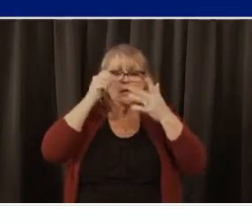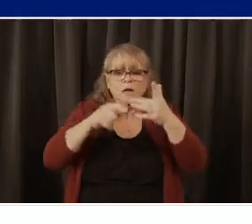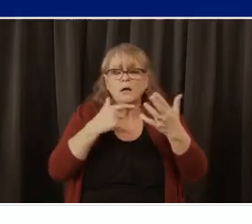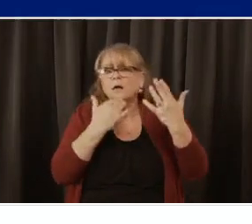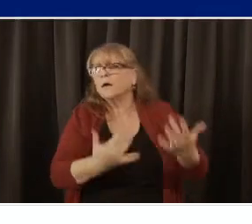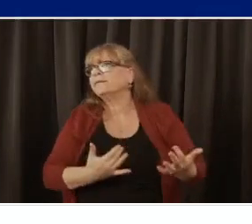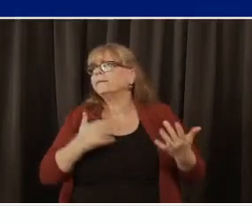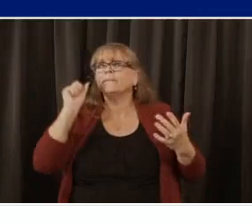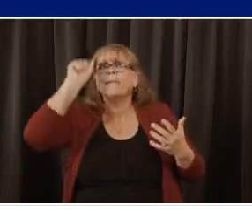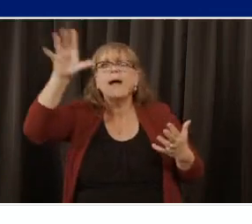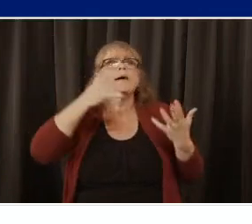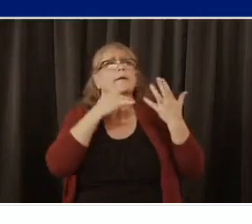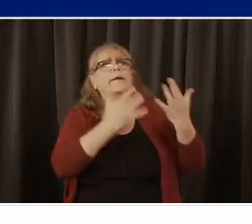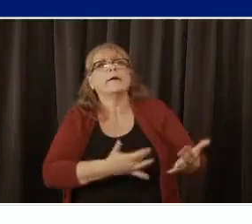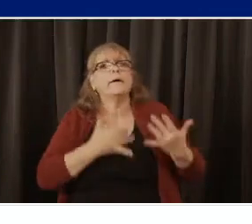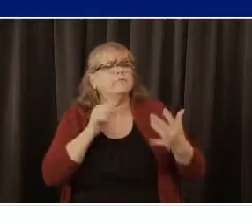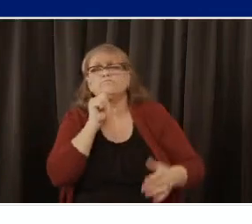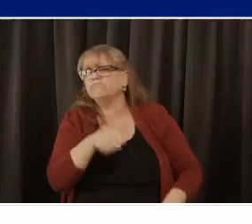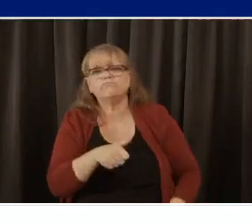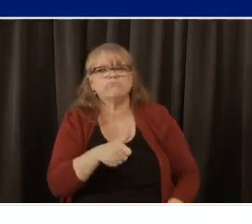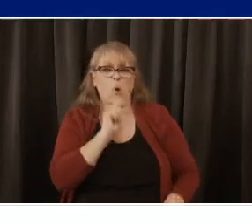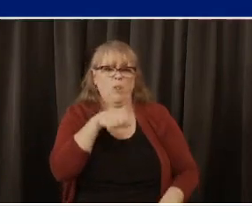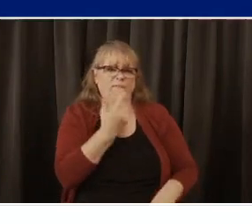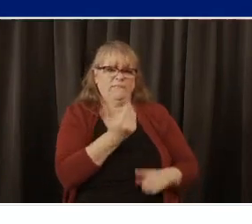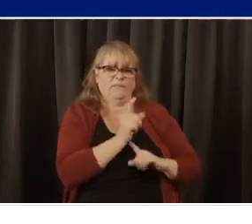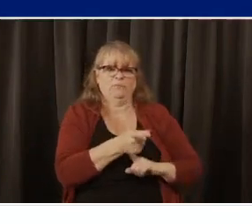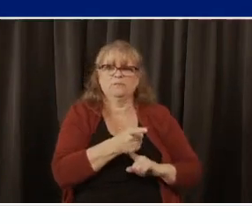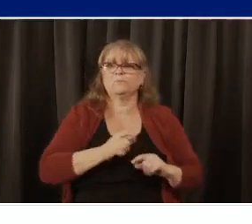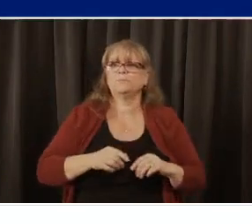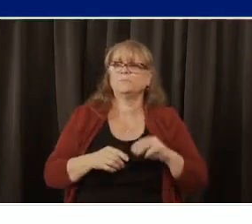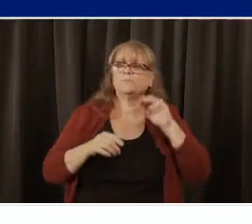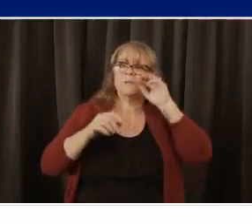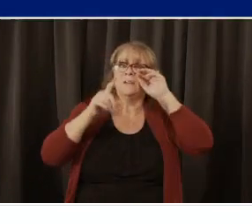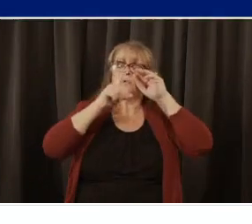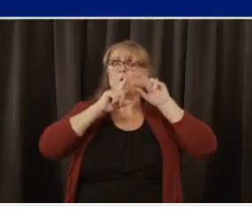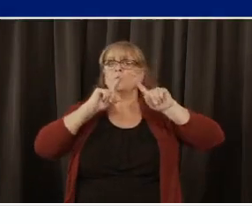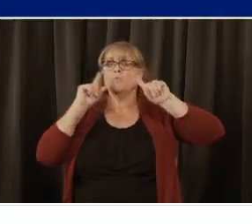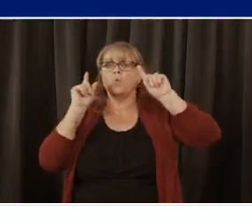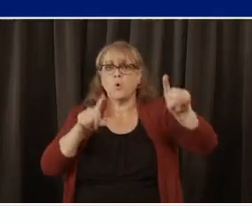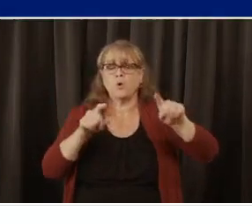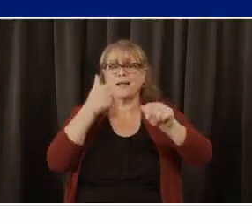distribution team and cdphp I want to thank binax for making these rapid tests available. I'm really